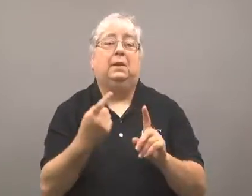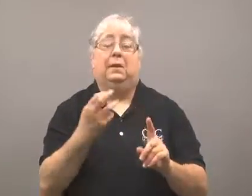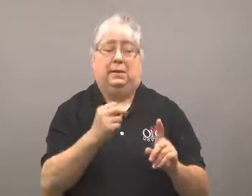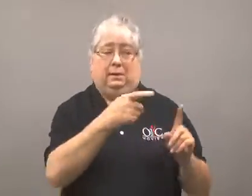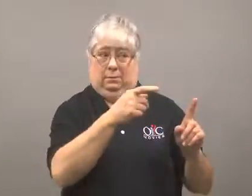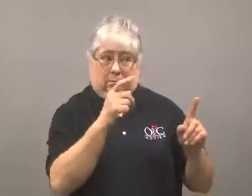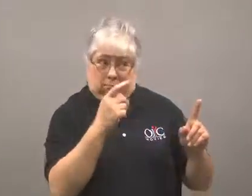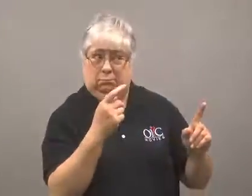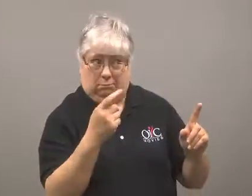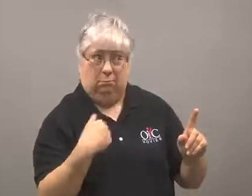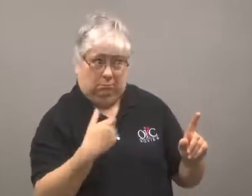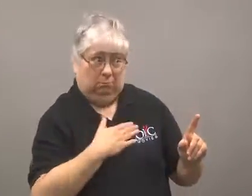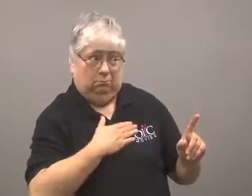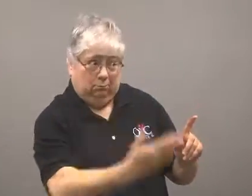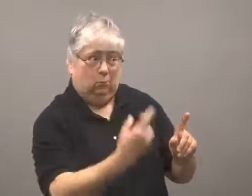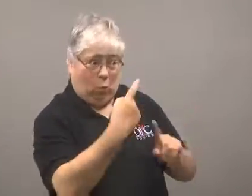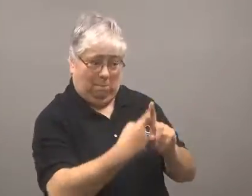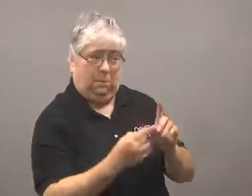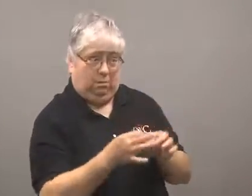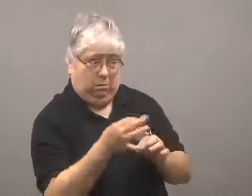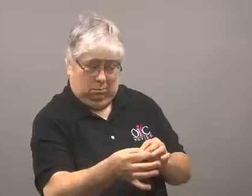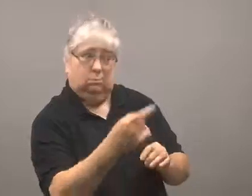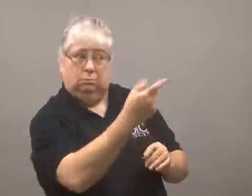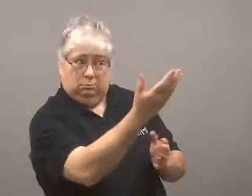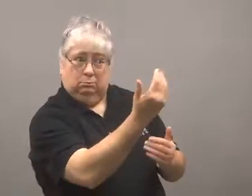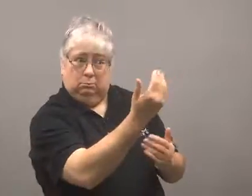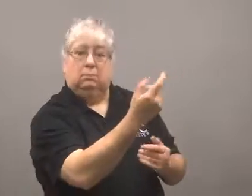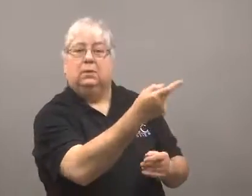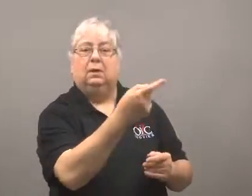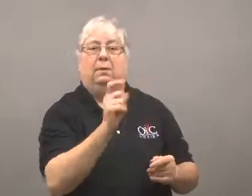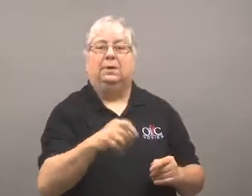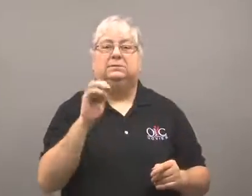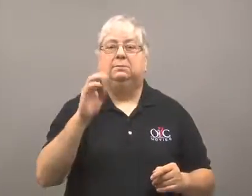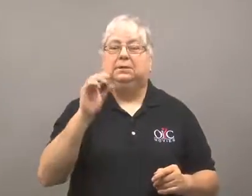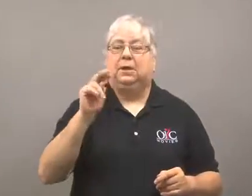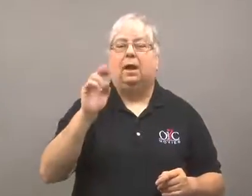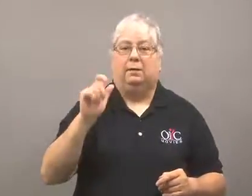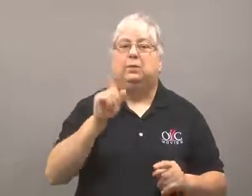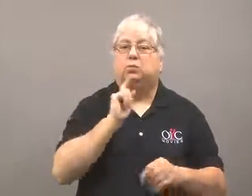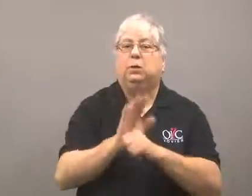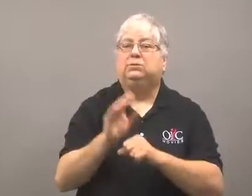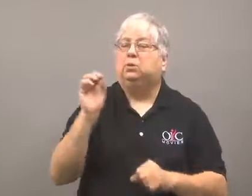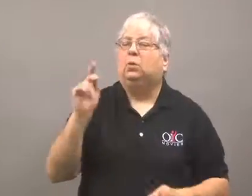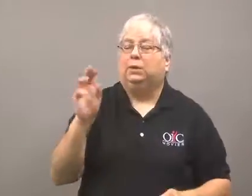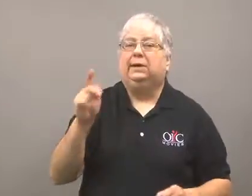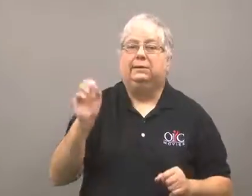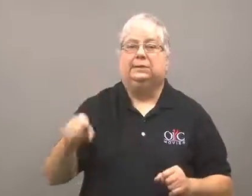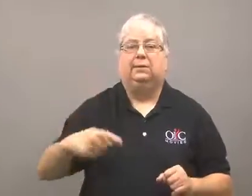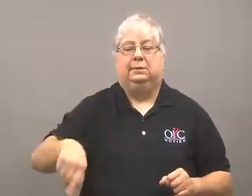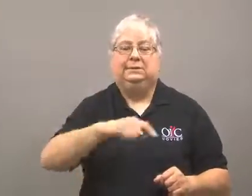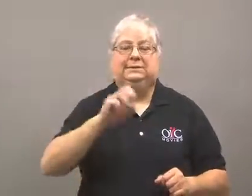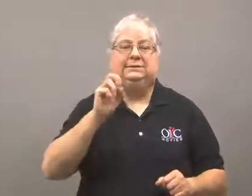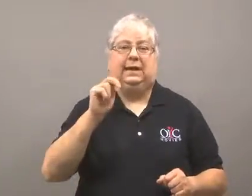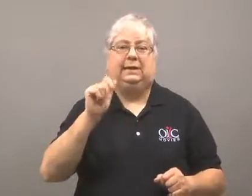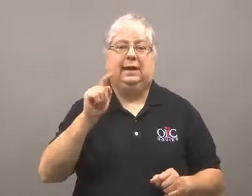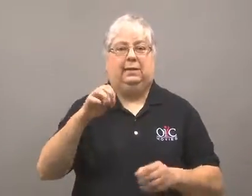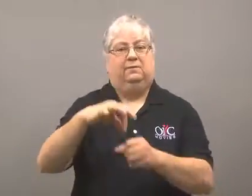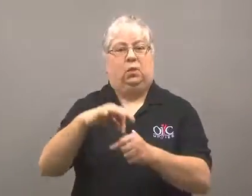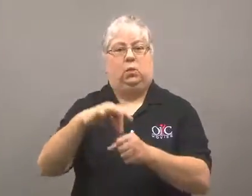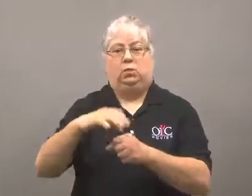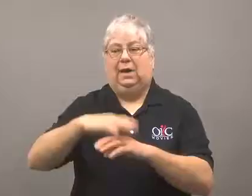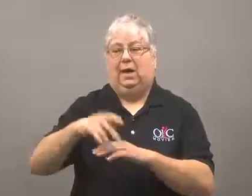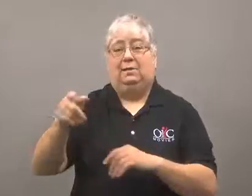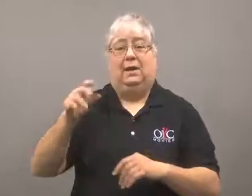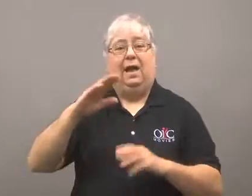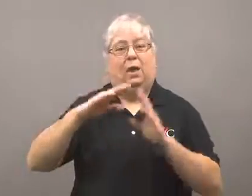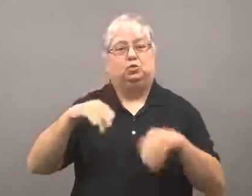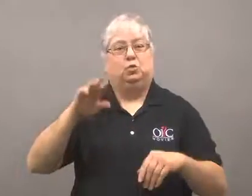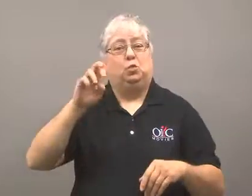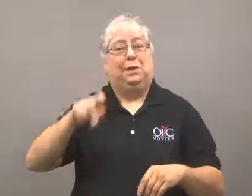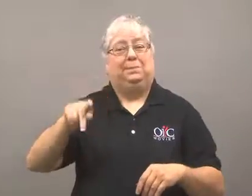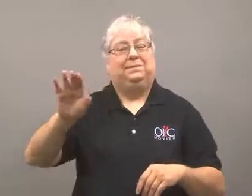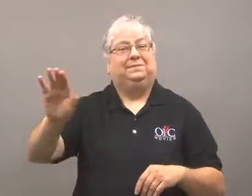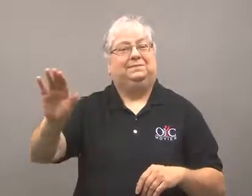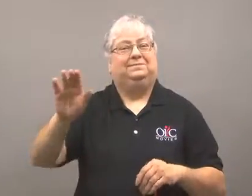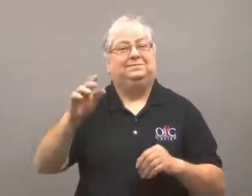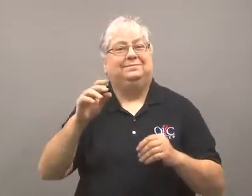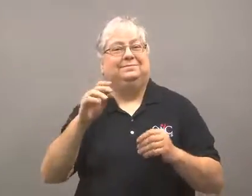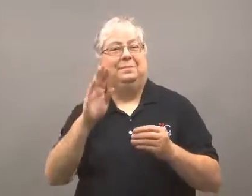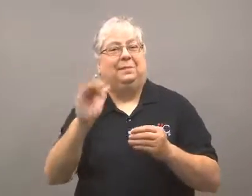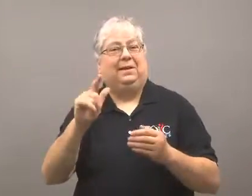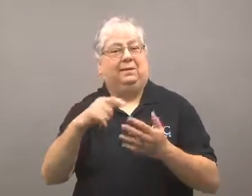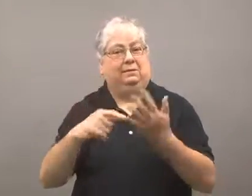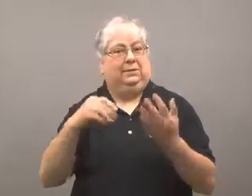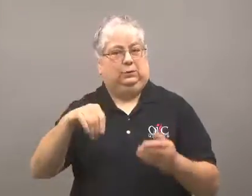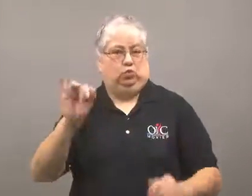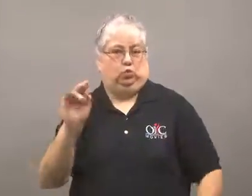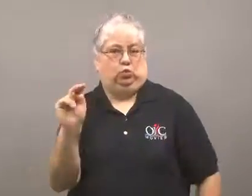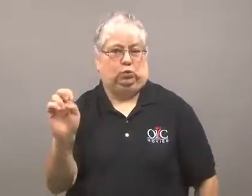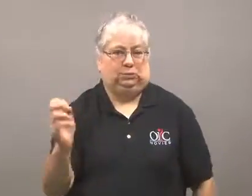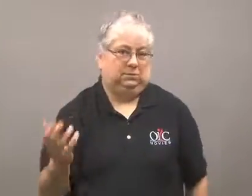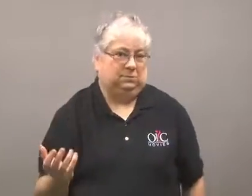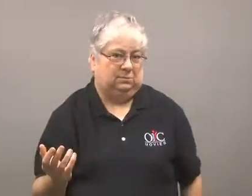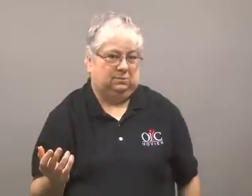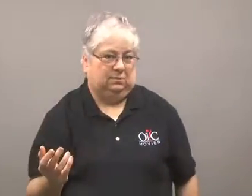This would be contingent on McConnell promising to hold a vote on the House bill in June.